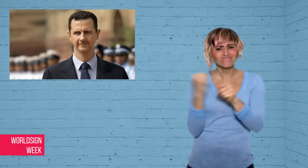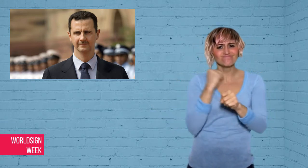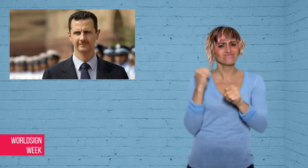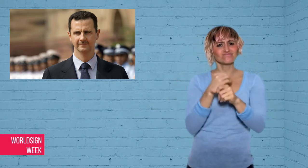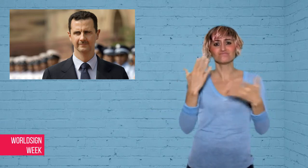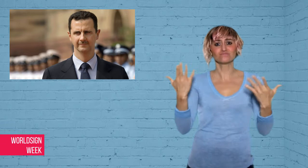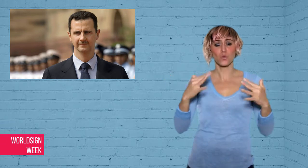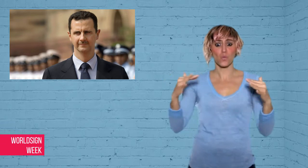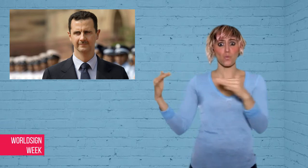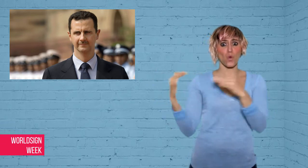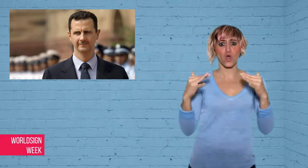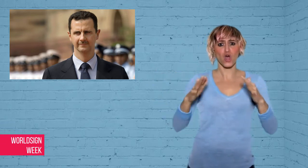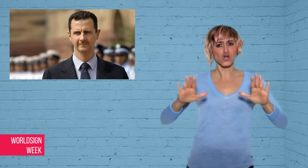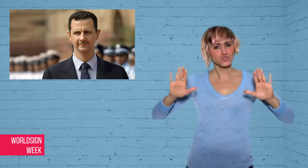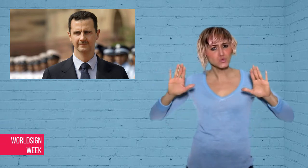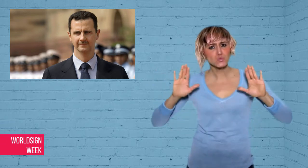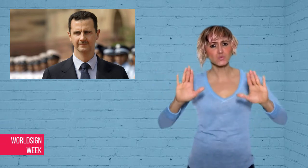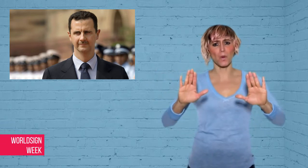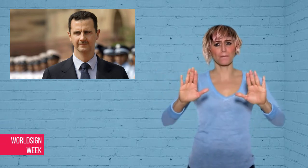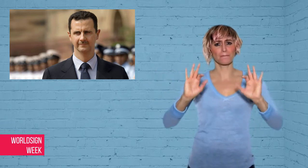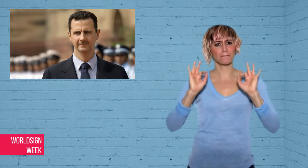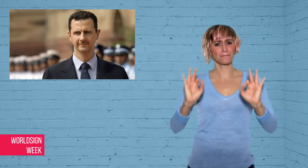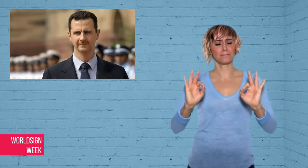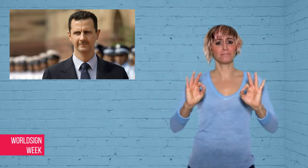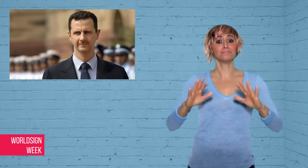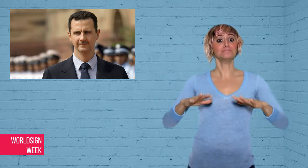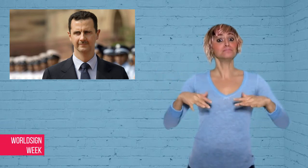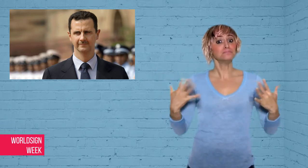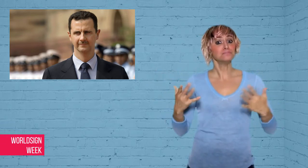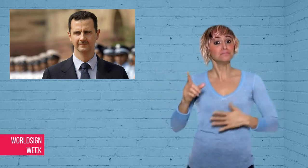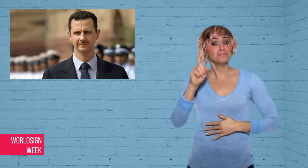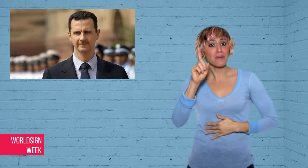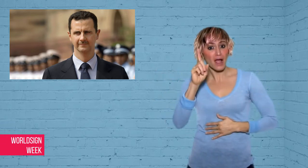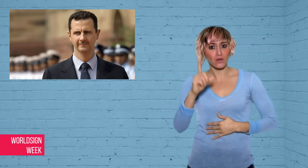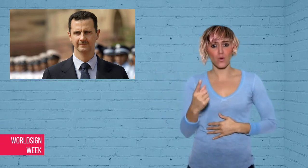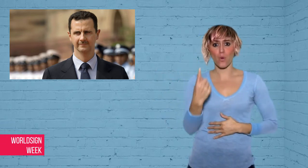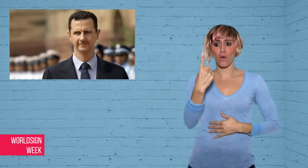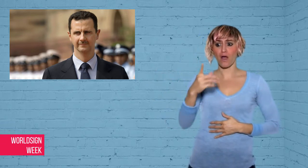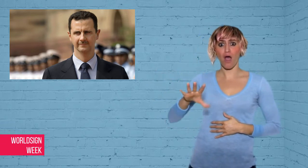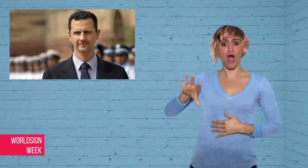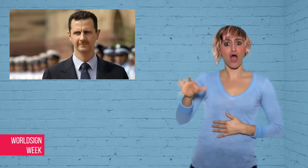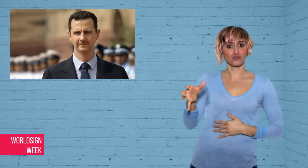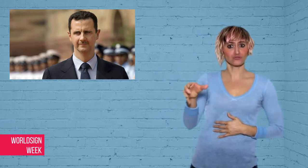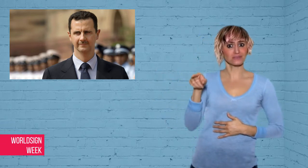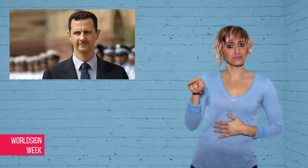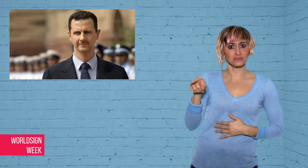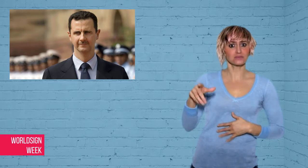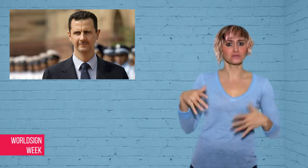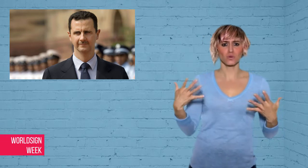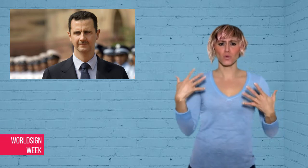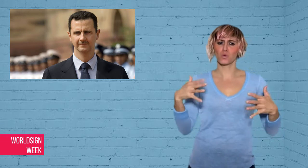hard for years to halt the war.